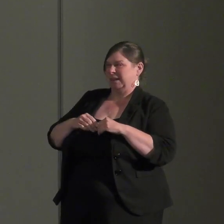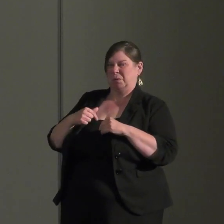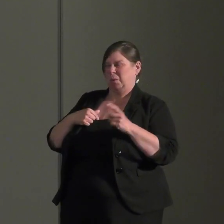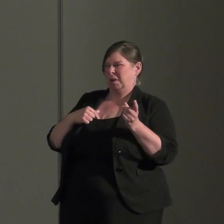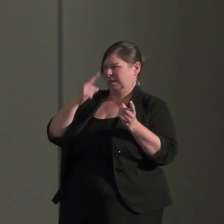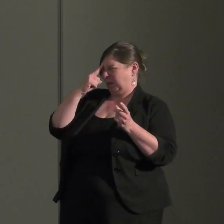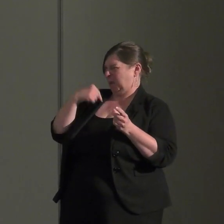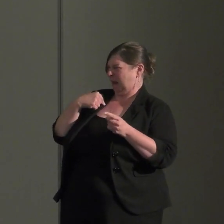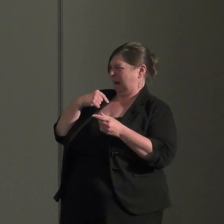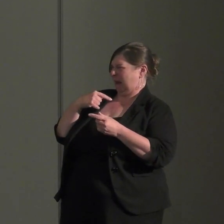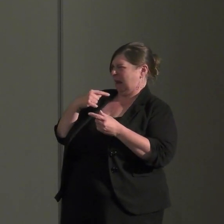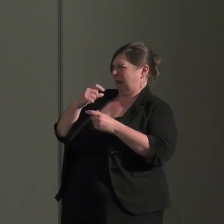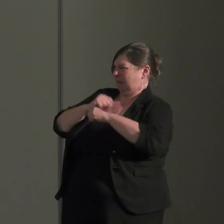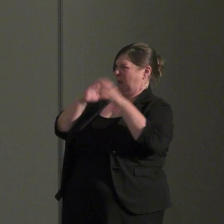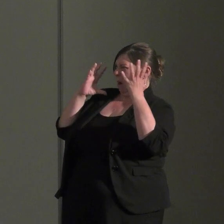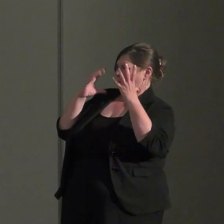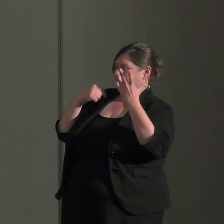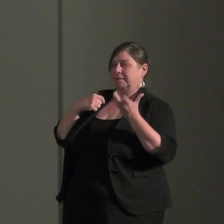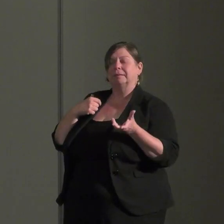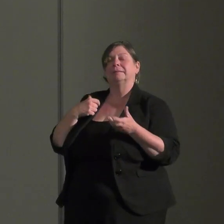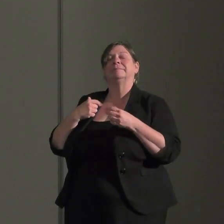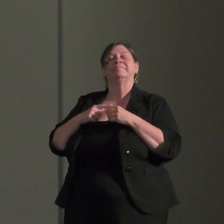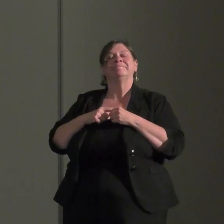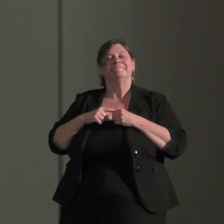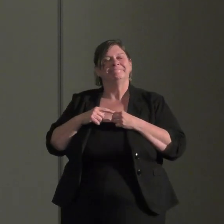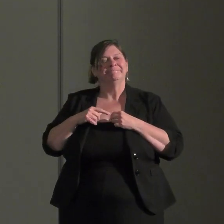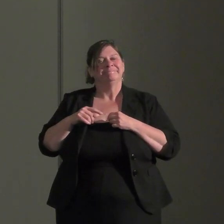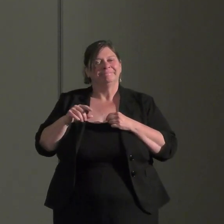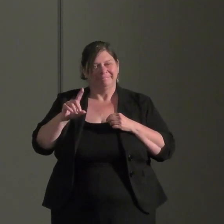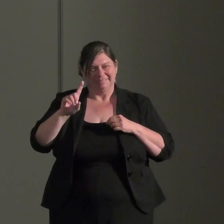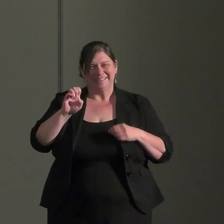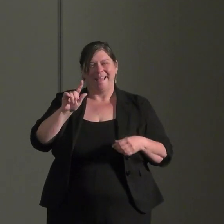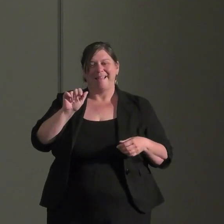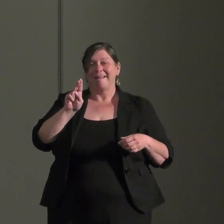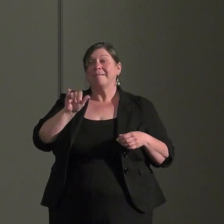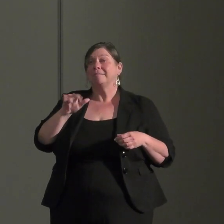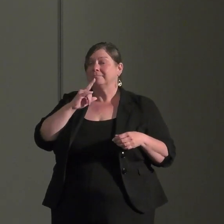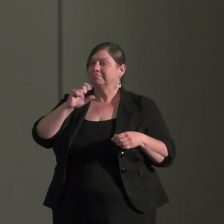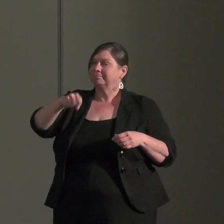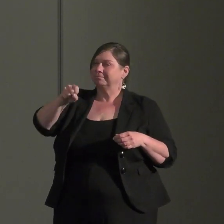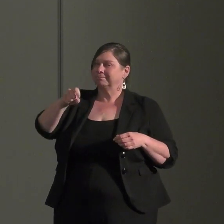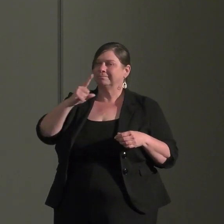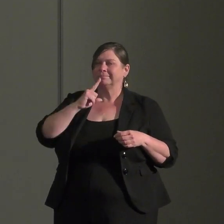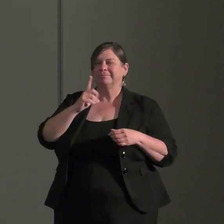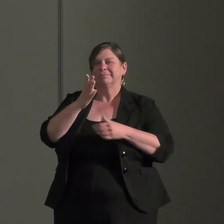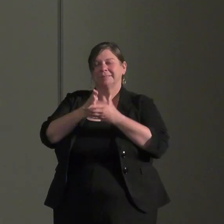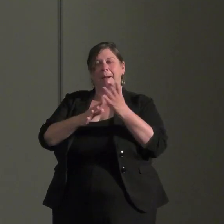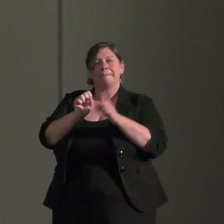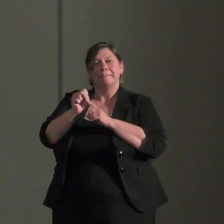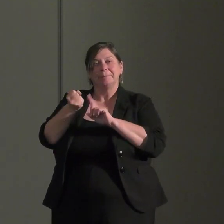This are cases I could think of where maybe there is a lot more accessibility